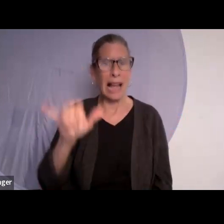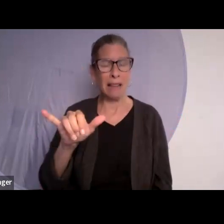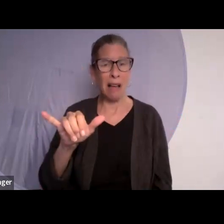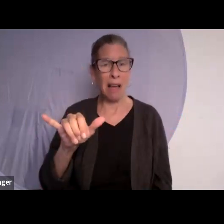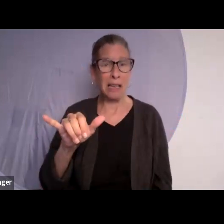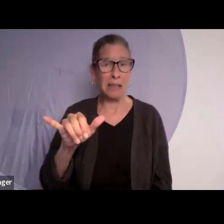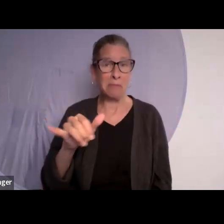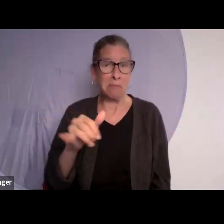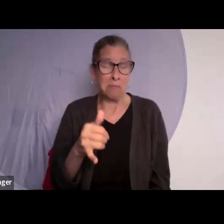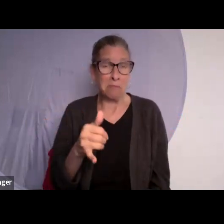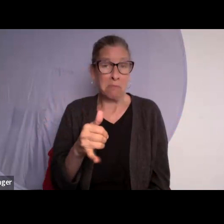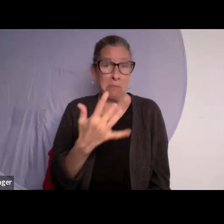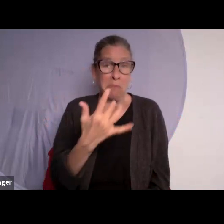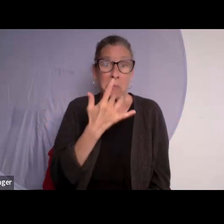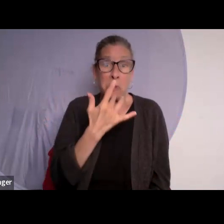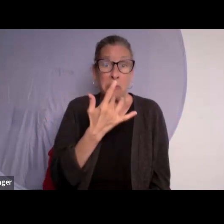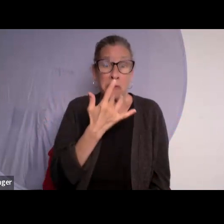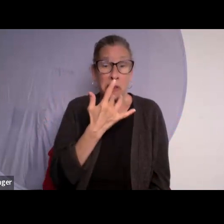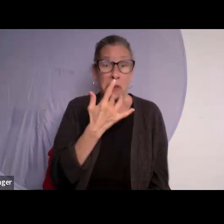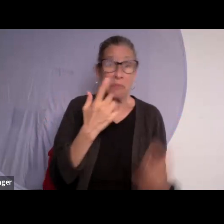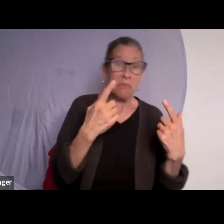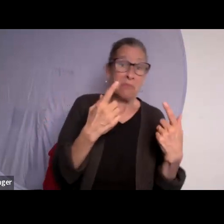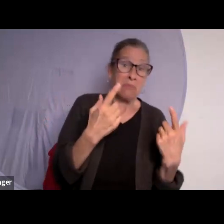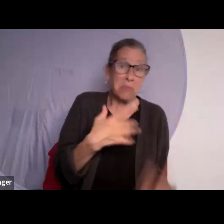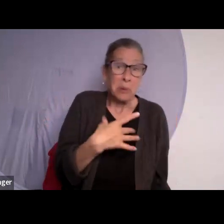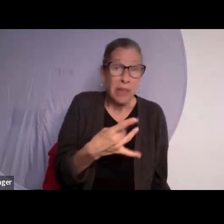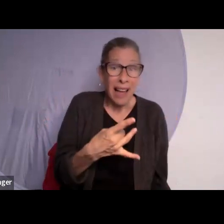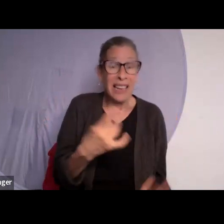to work really well? Have you used? Have you found other tools